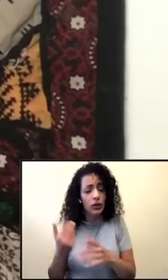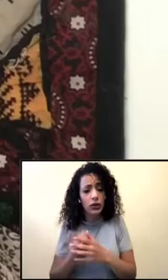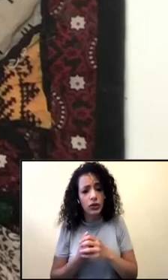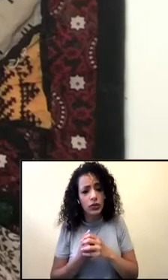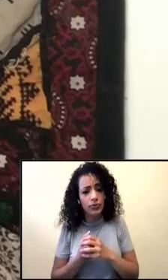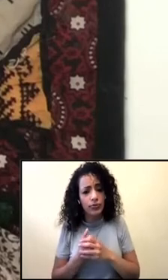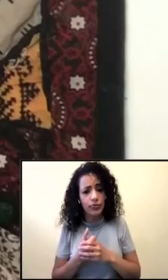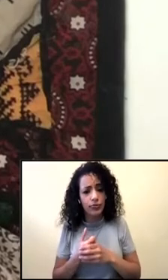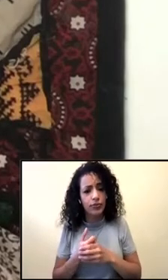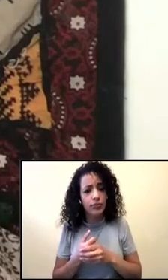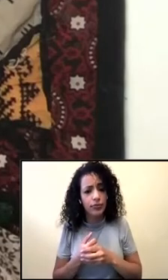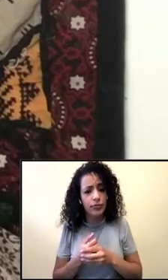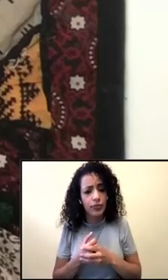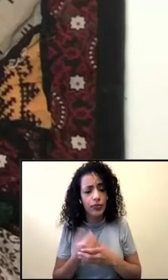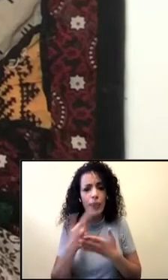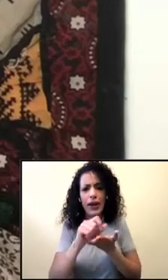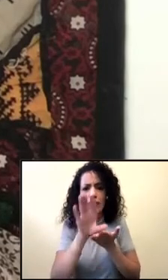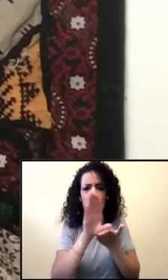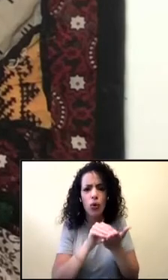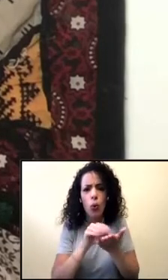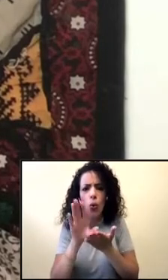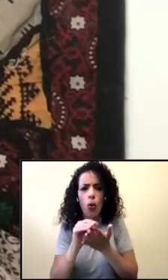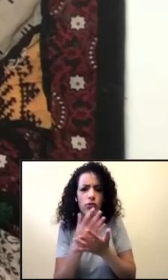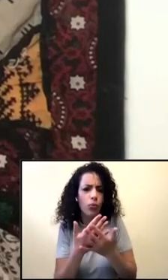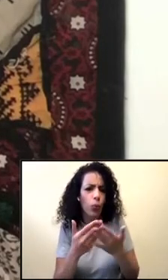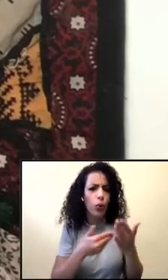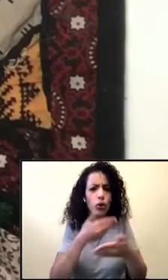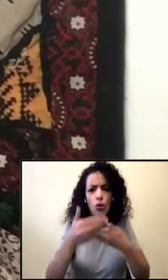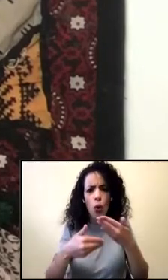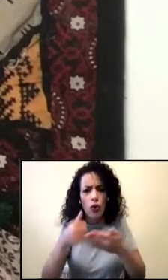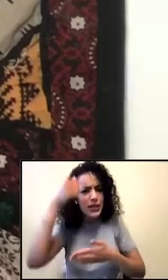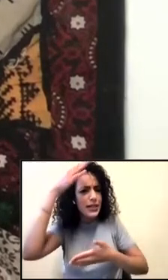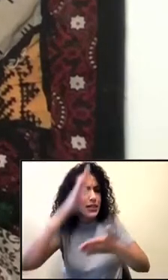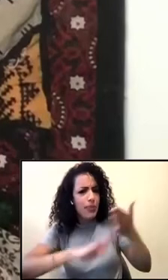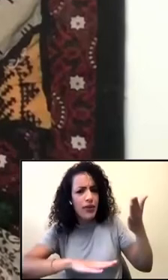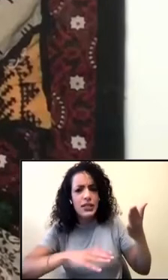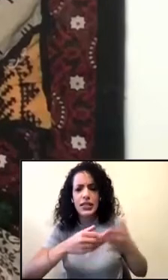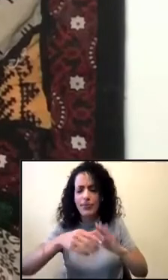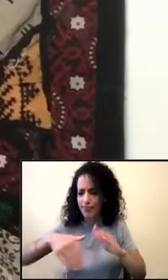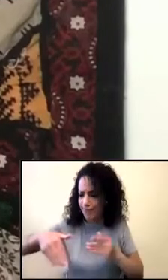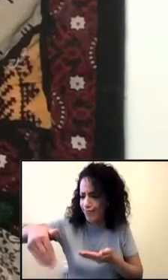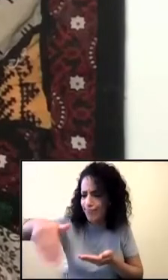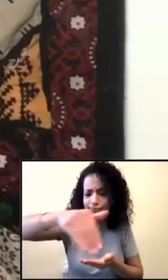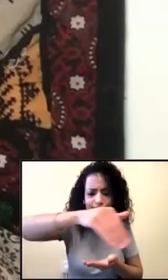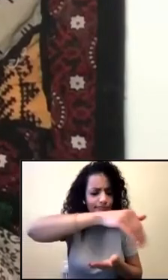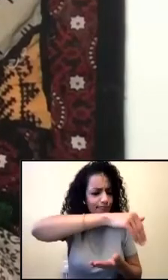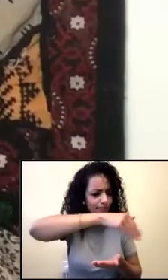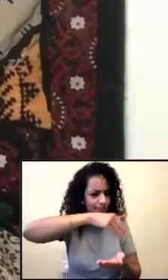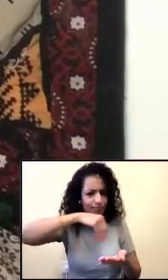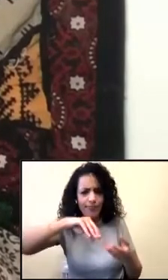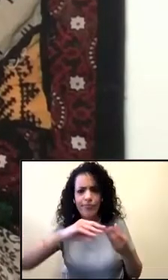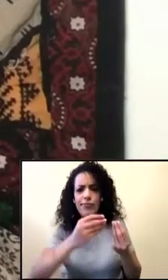documented and recorded stories and experiences, and collected material. But they've been lost,